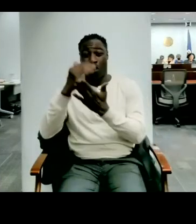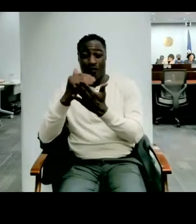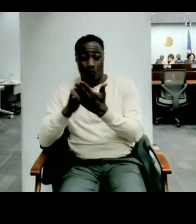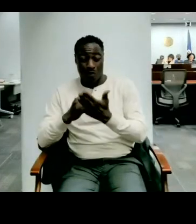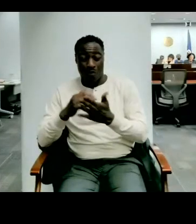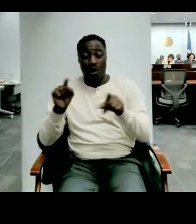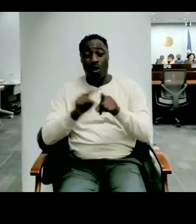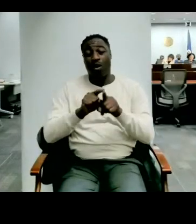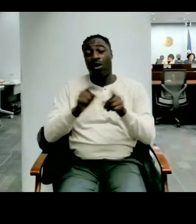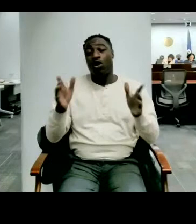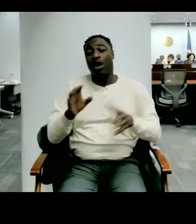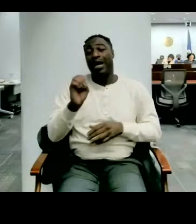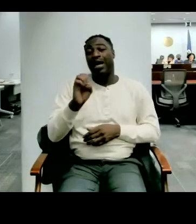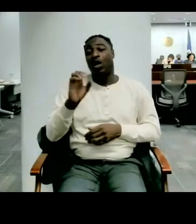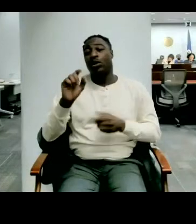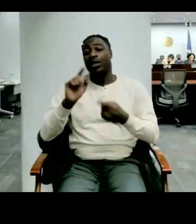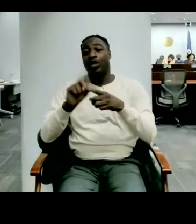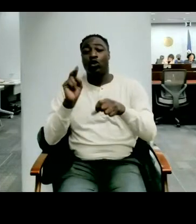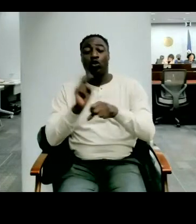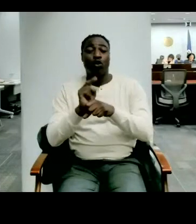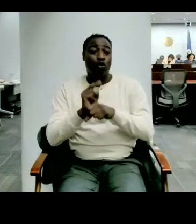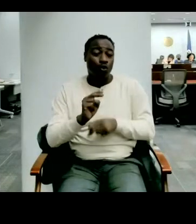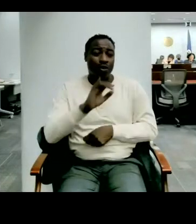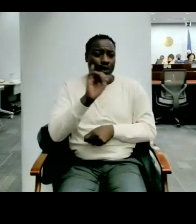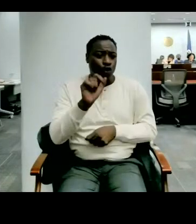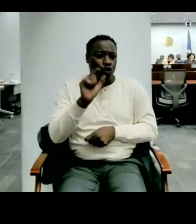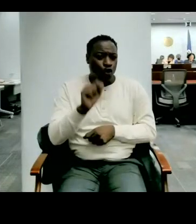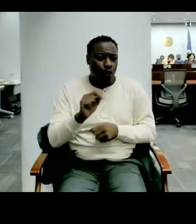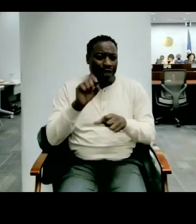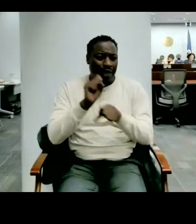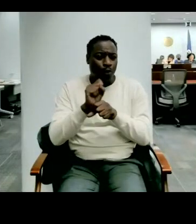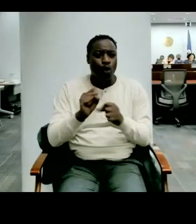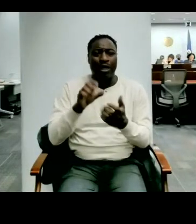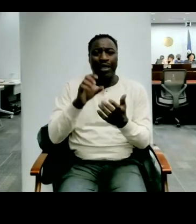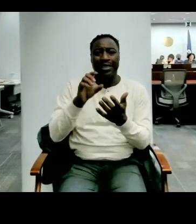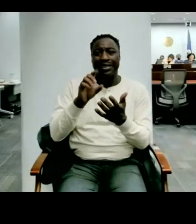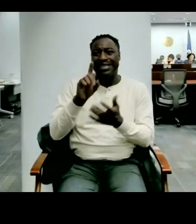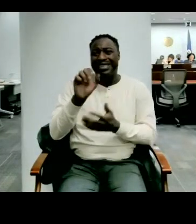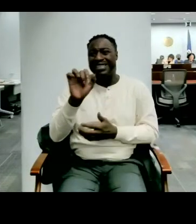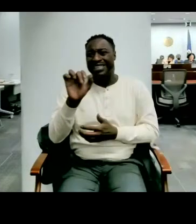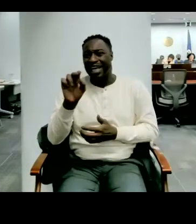also see to use the joint employer doctrine when appropriate to investigate both temp